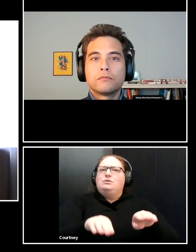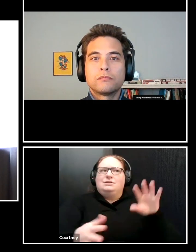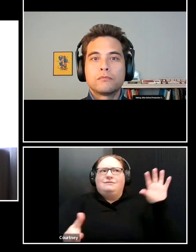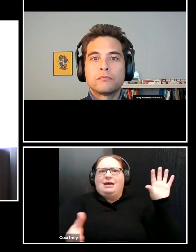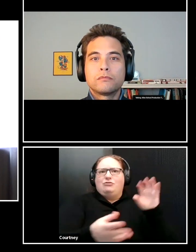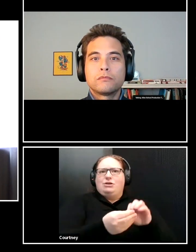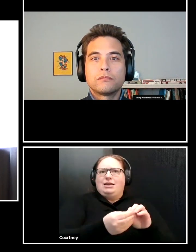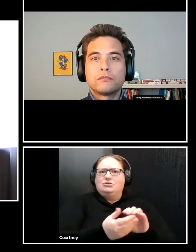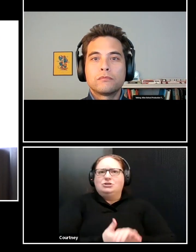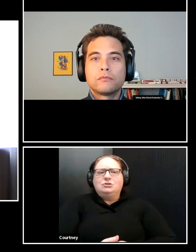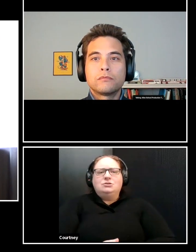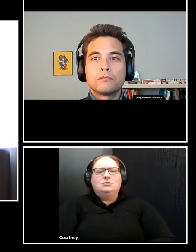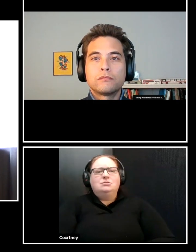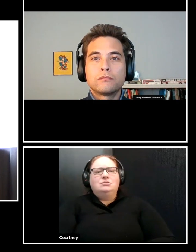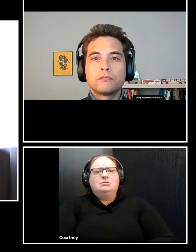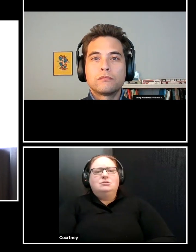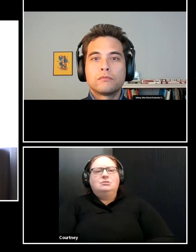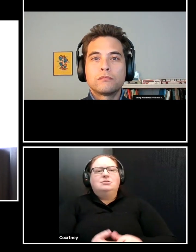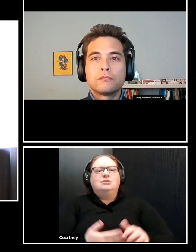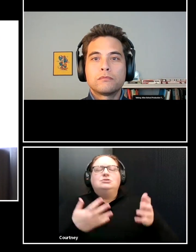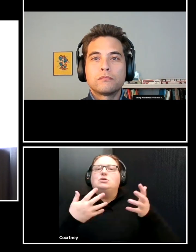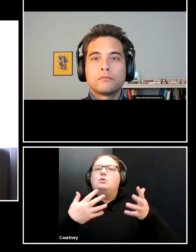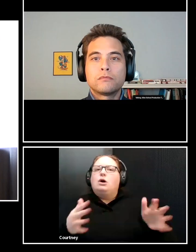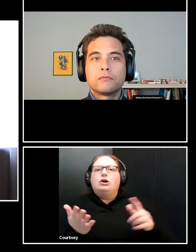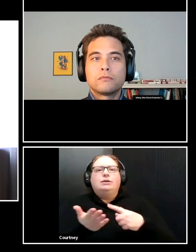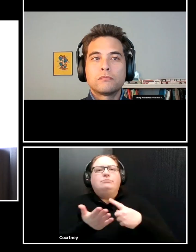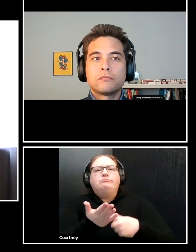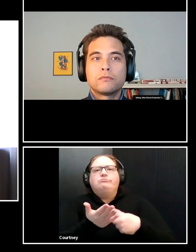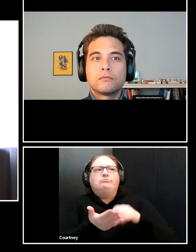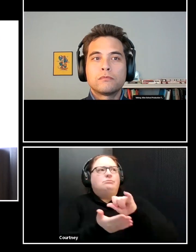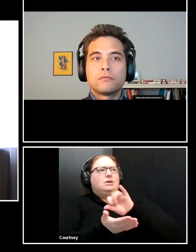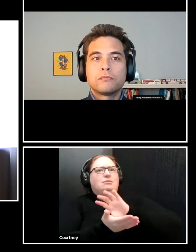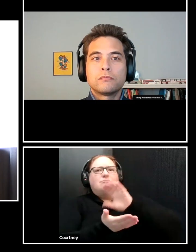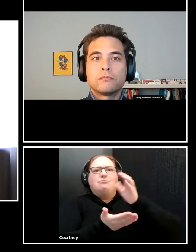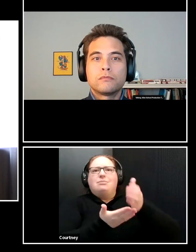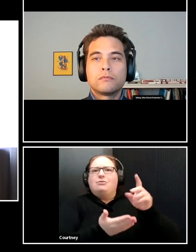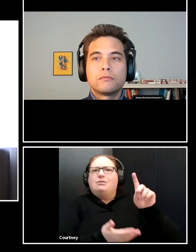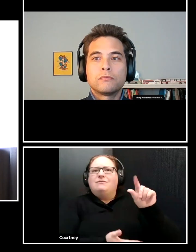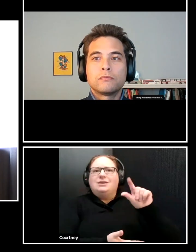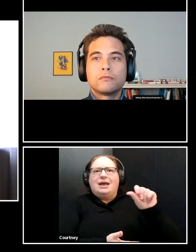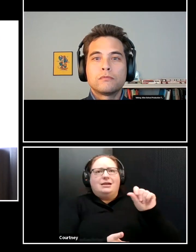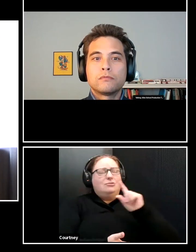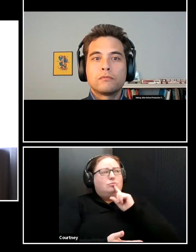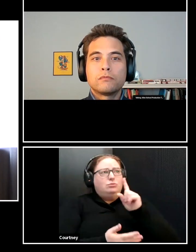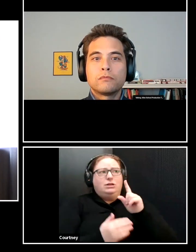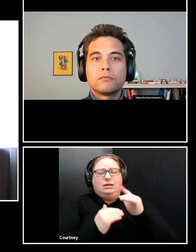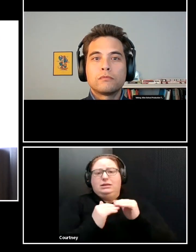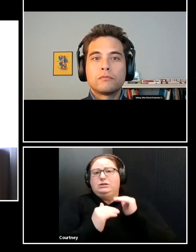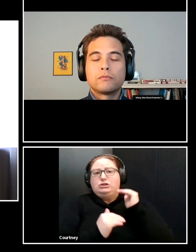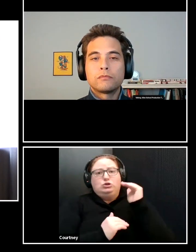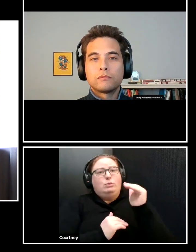already talking about an amount of data that is frankly too much for a reader to comprehend in one